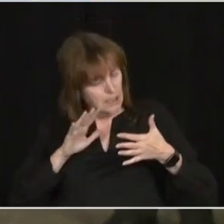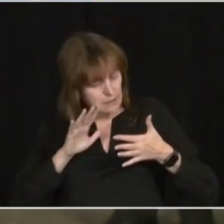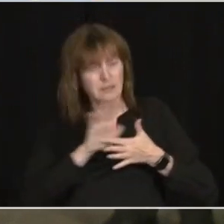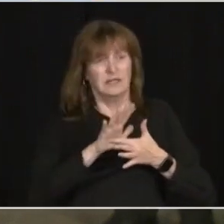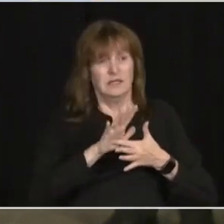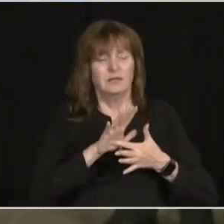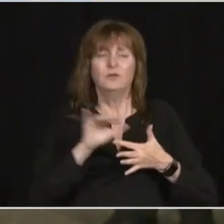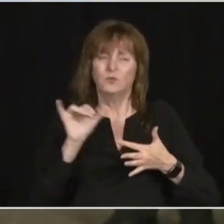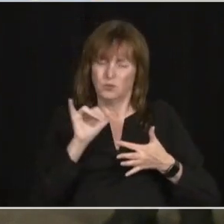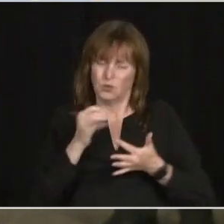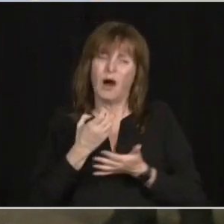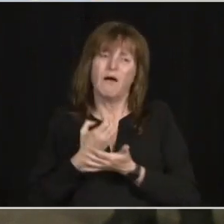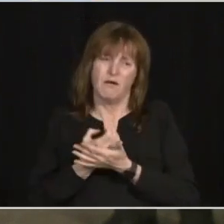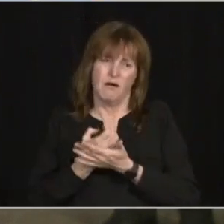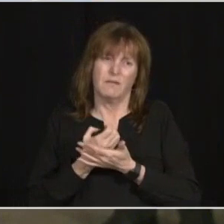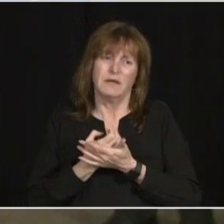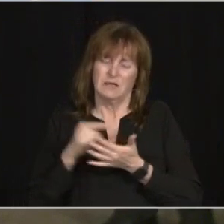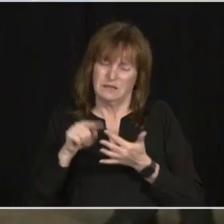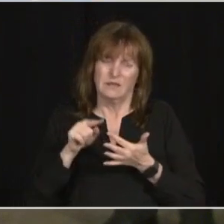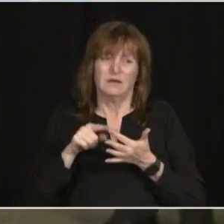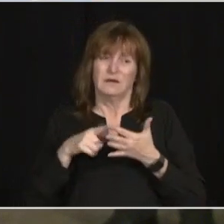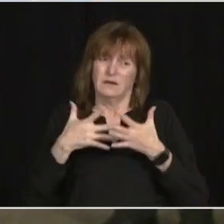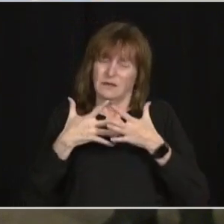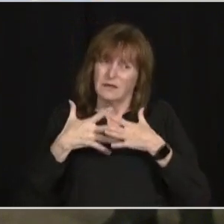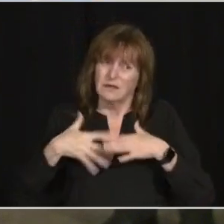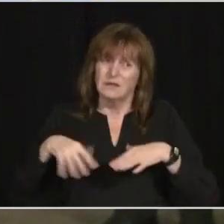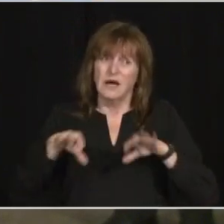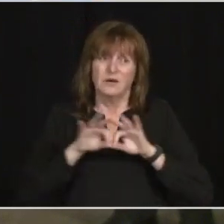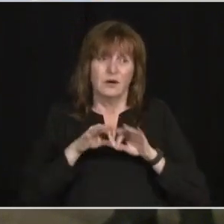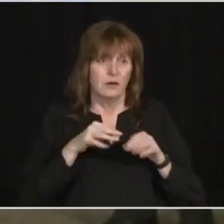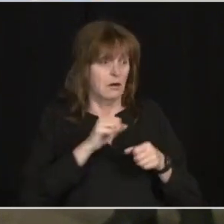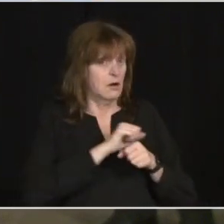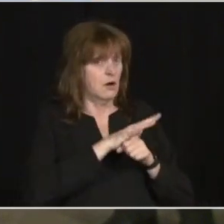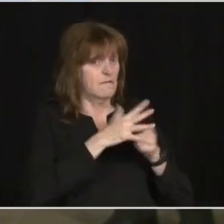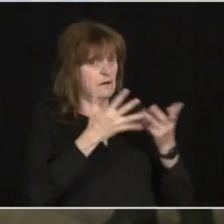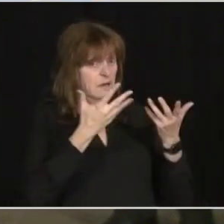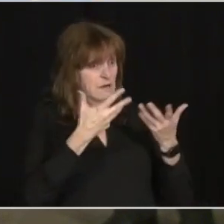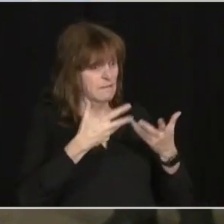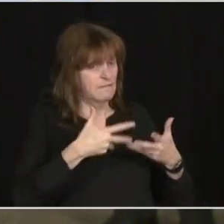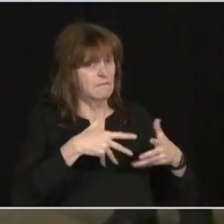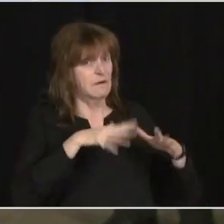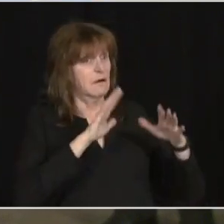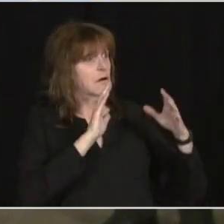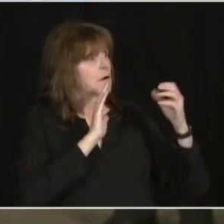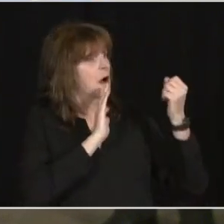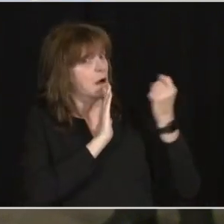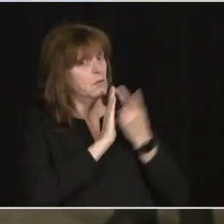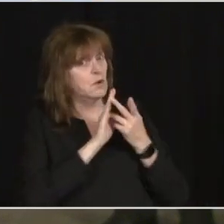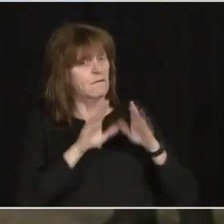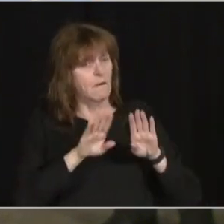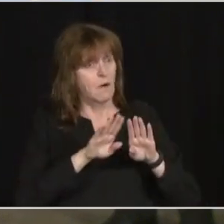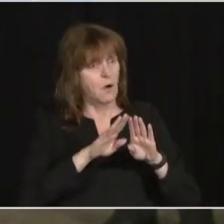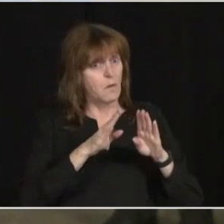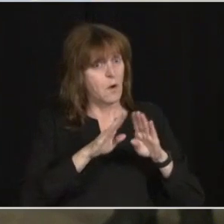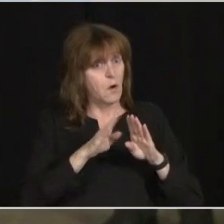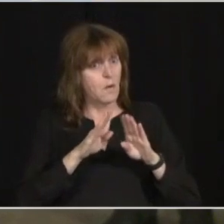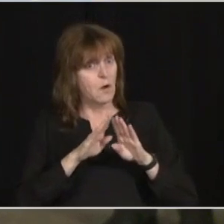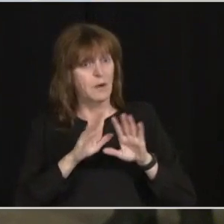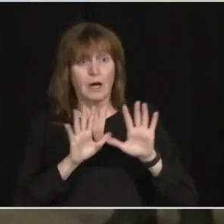because it's absolutely criminal after we get through this and get the green light. I want to emphasize we're not rushing